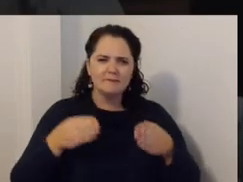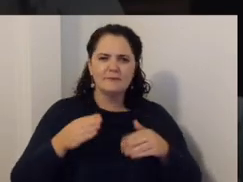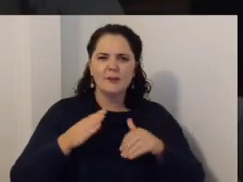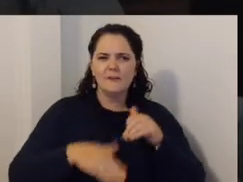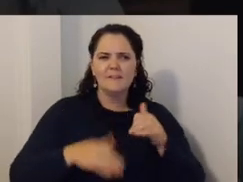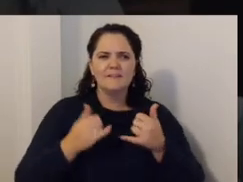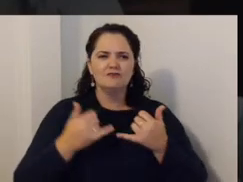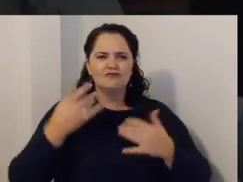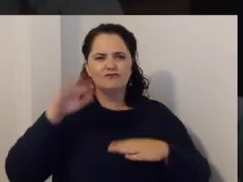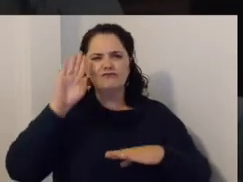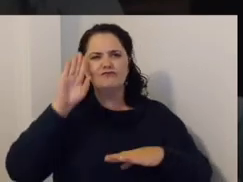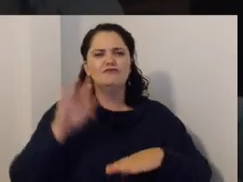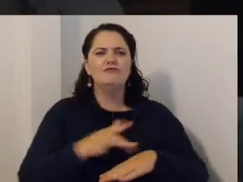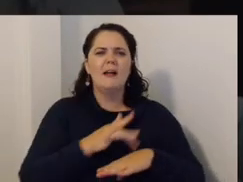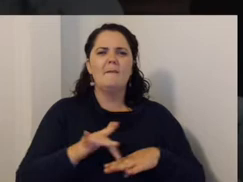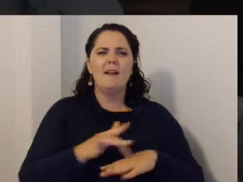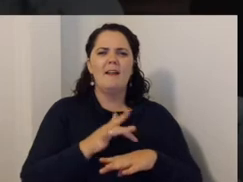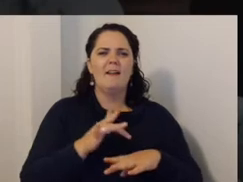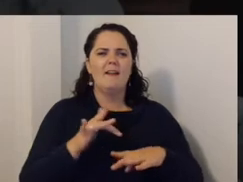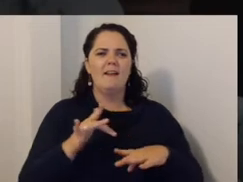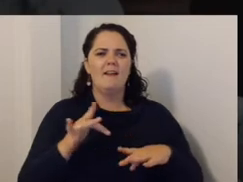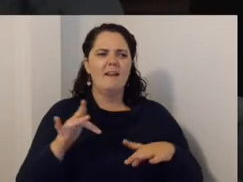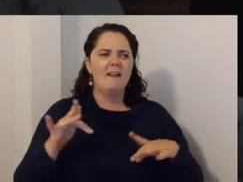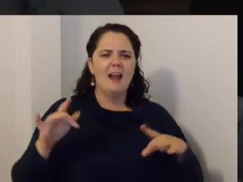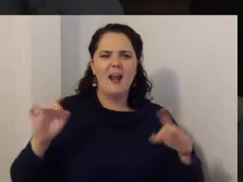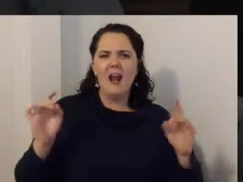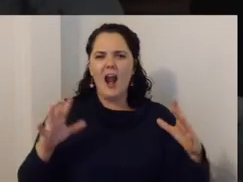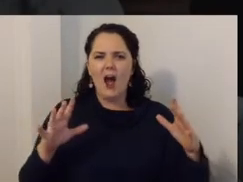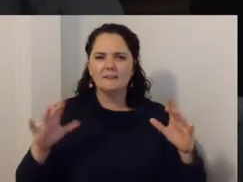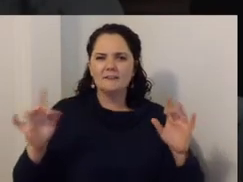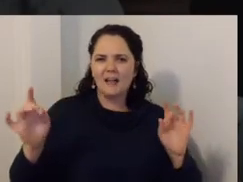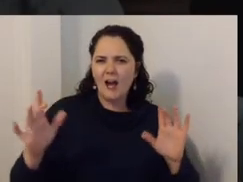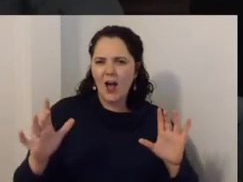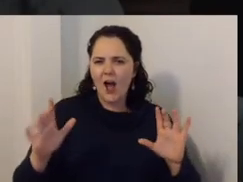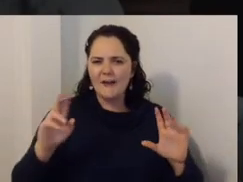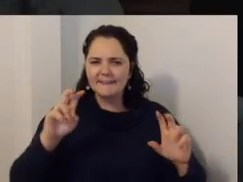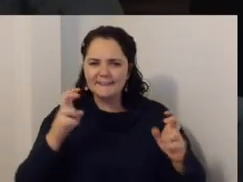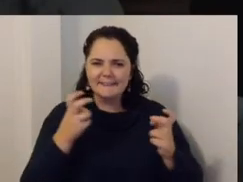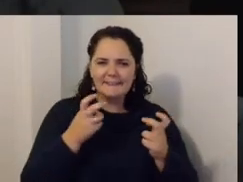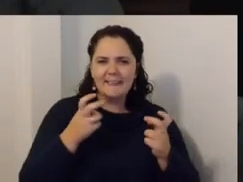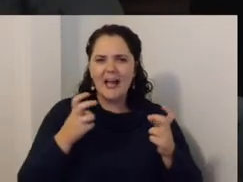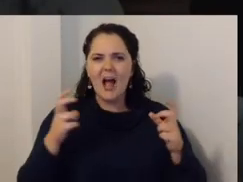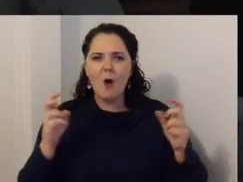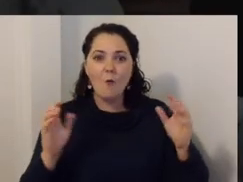move in and out of the shadows and the light here, a very theatrical lighting and deep dark shadows